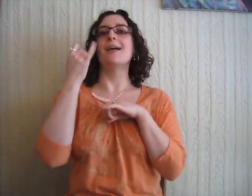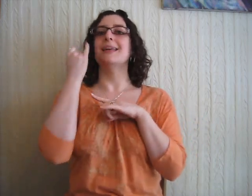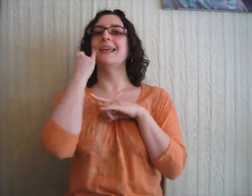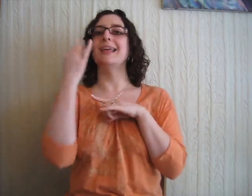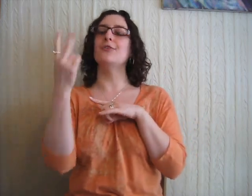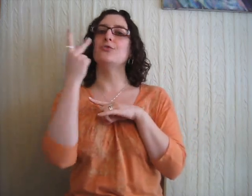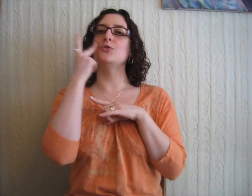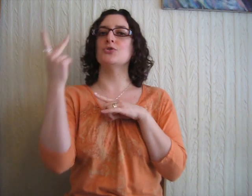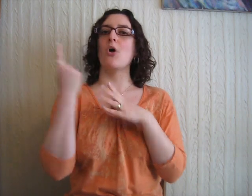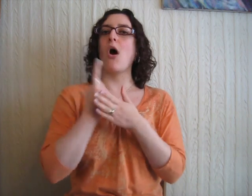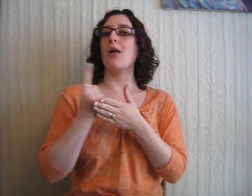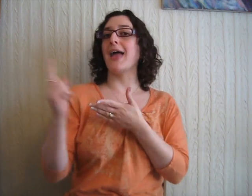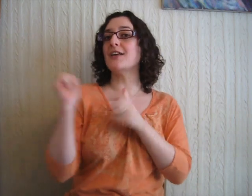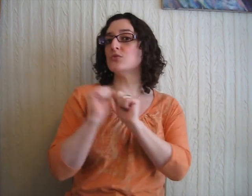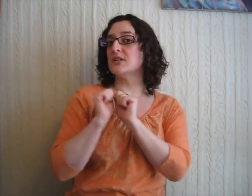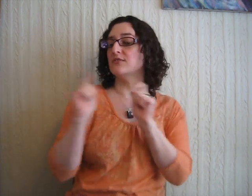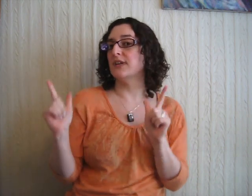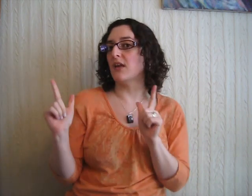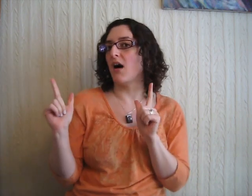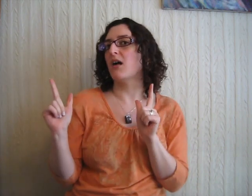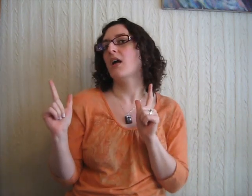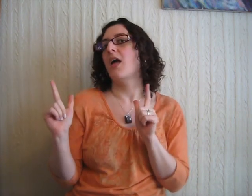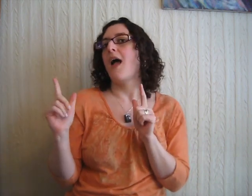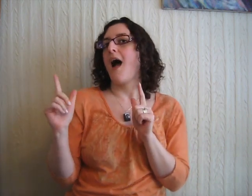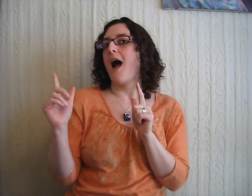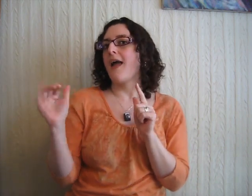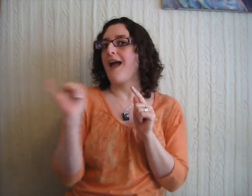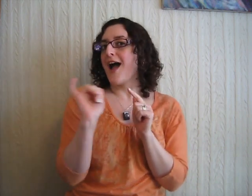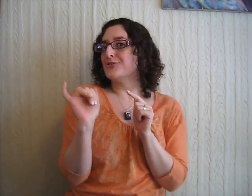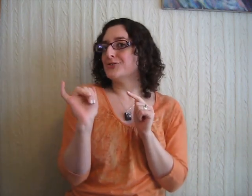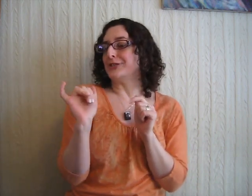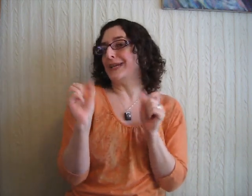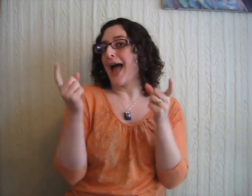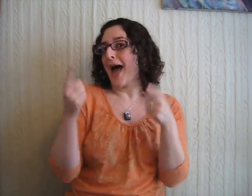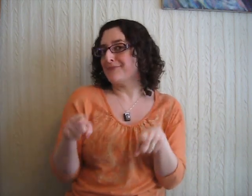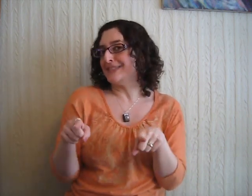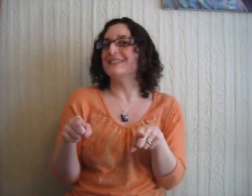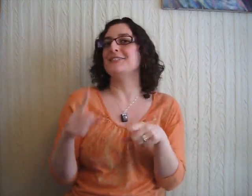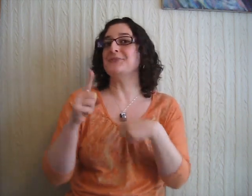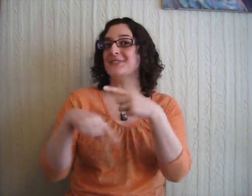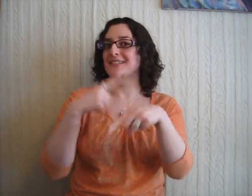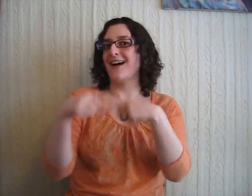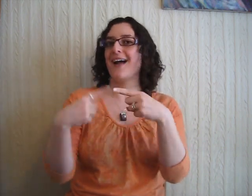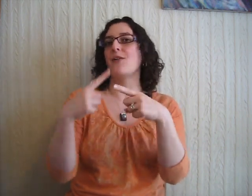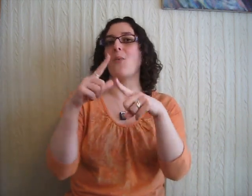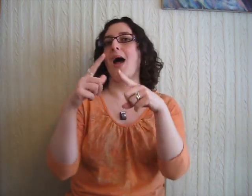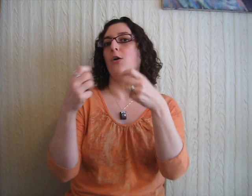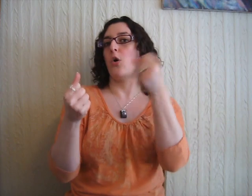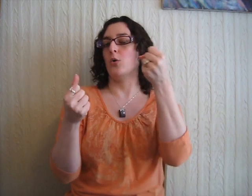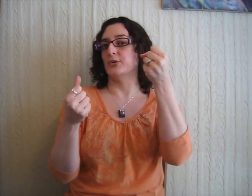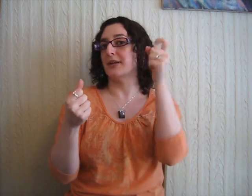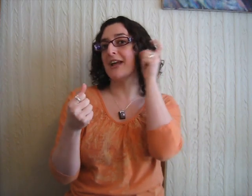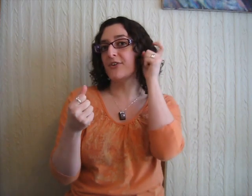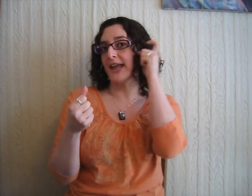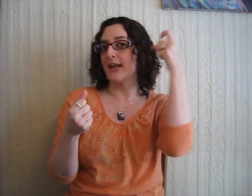But if you saw last week's vlog, I actually happened to sign while holding my hearing aid